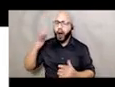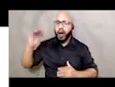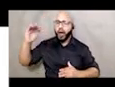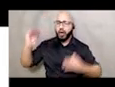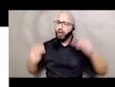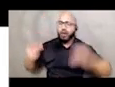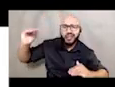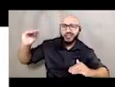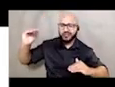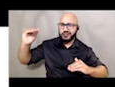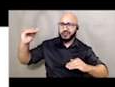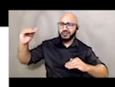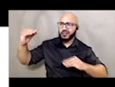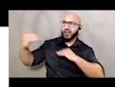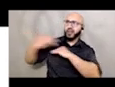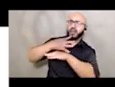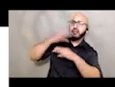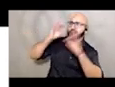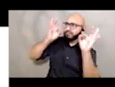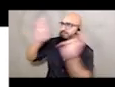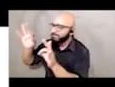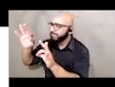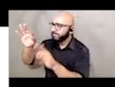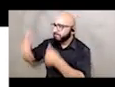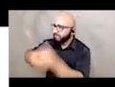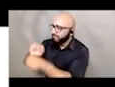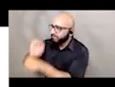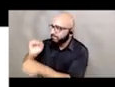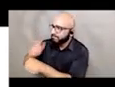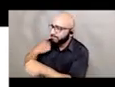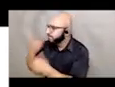that's creating me to draw more attention for me not to do the things that I value.